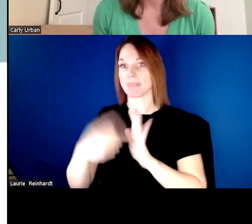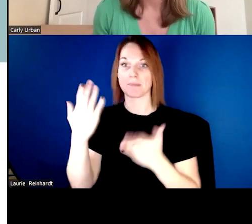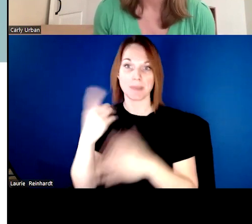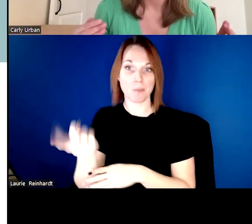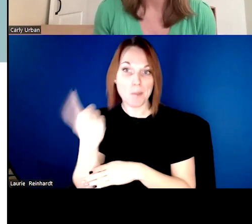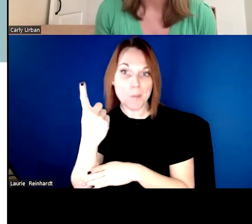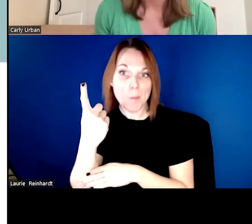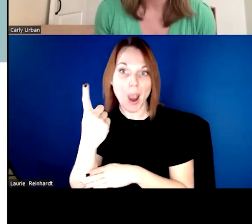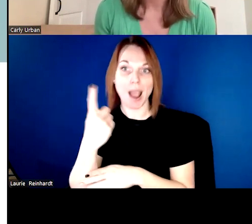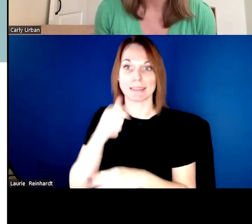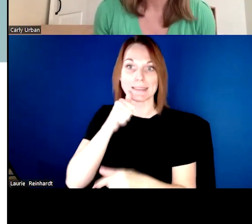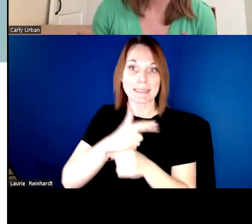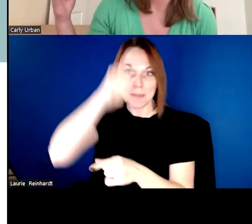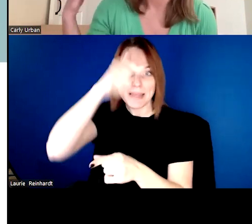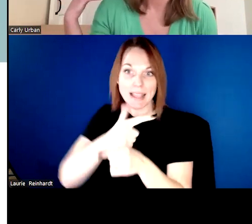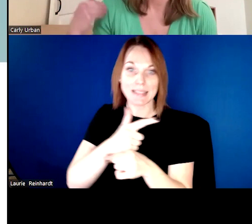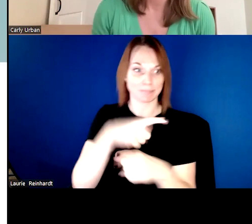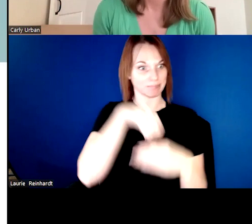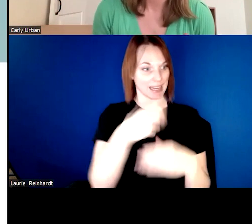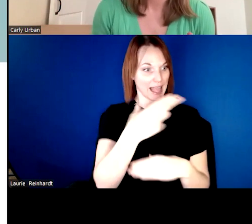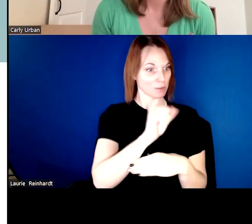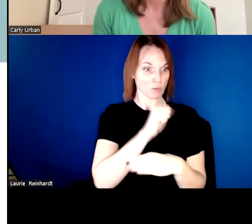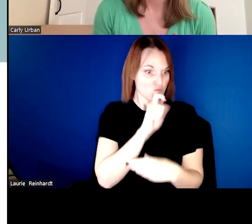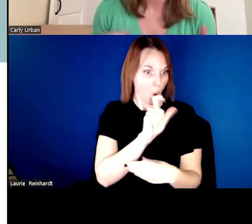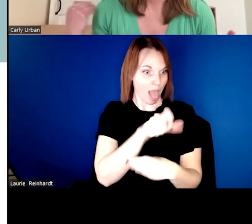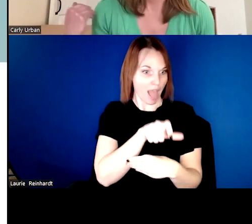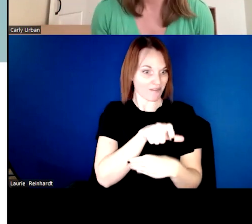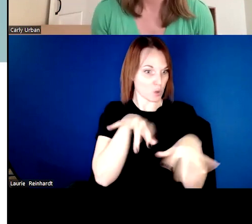school and not had to take anything and then a slightly younger sibling is going to have